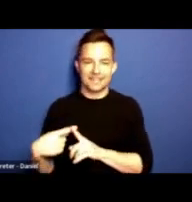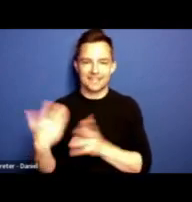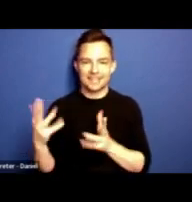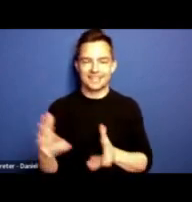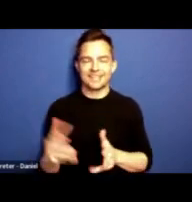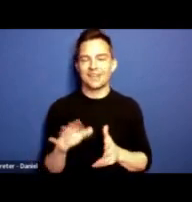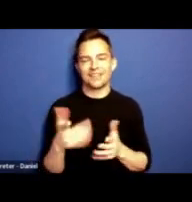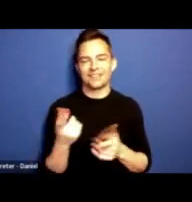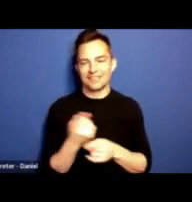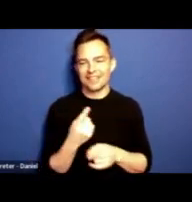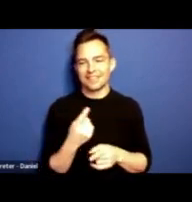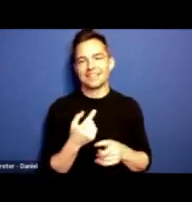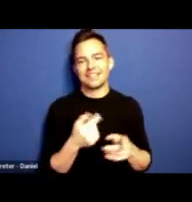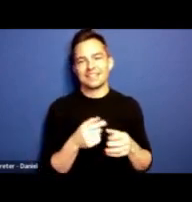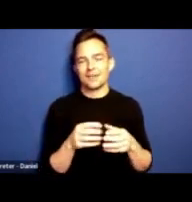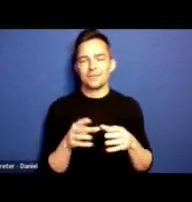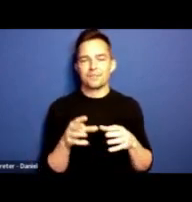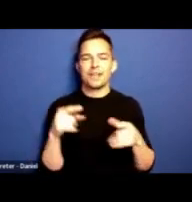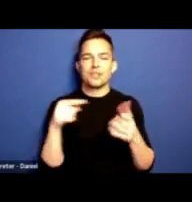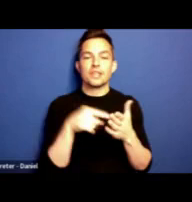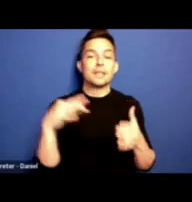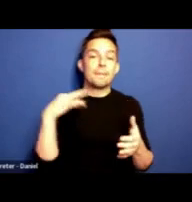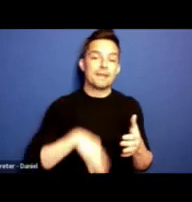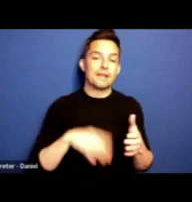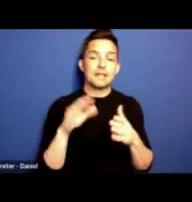this benefit is a medical benefit. It doesn't have an